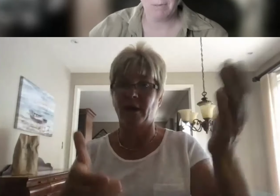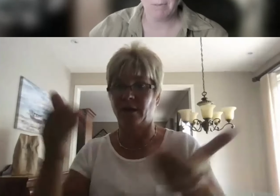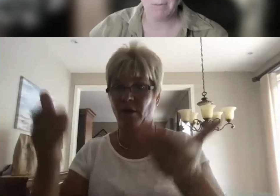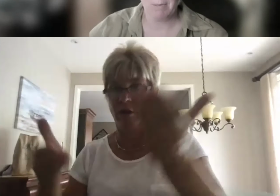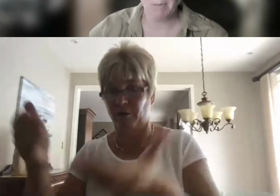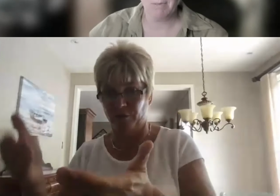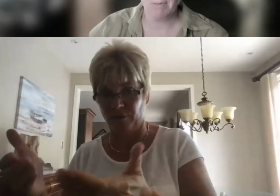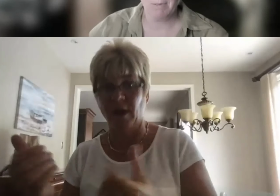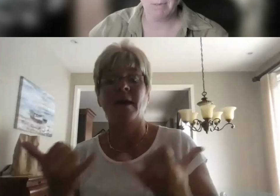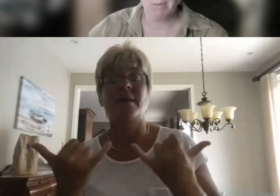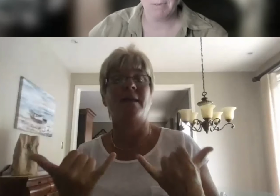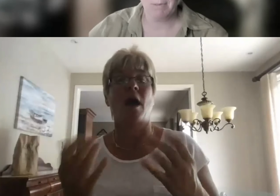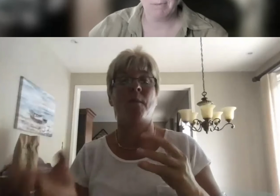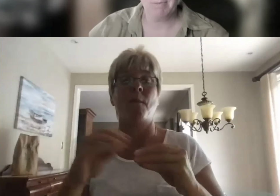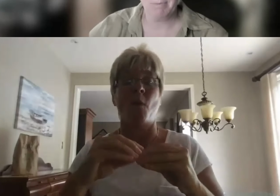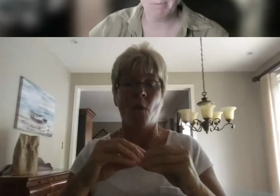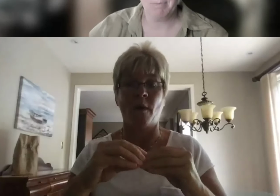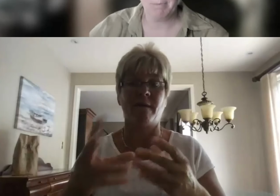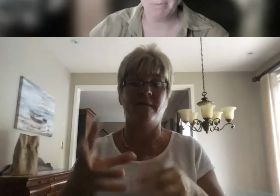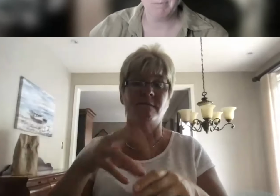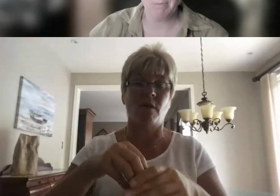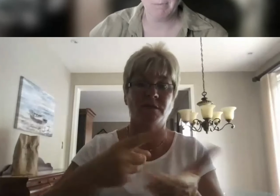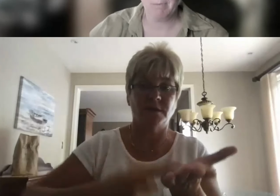and helping to make decisions.